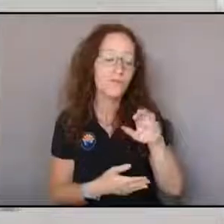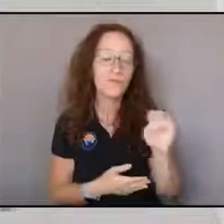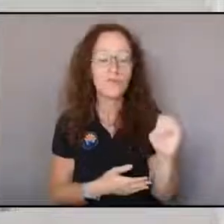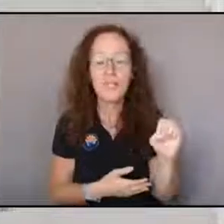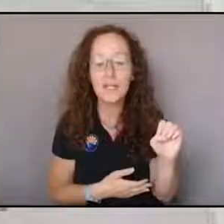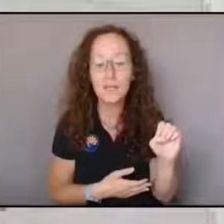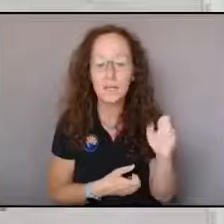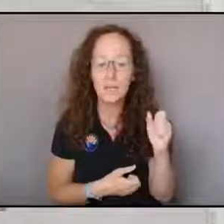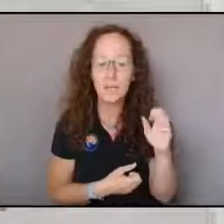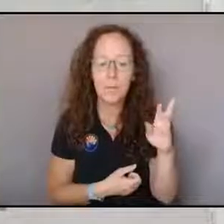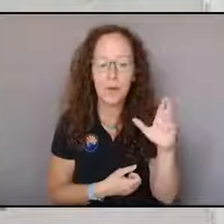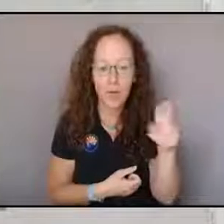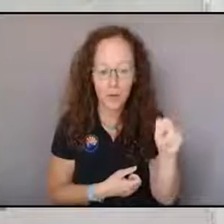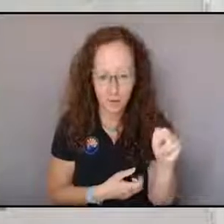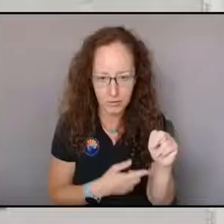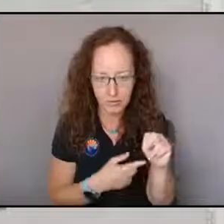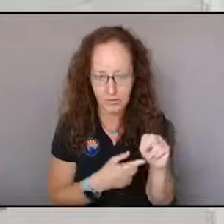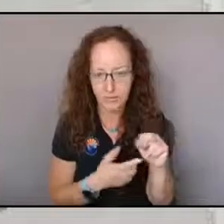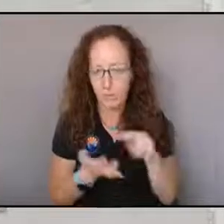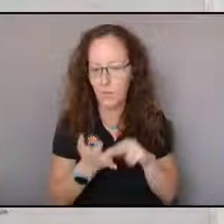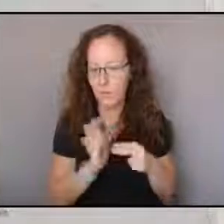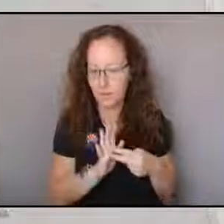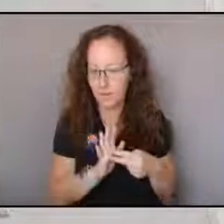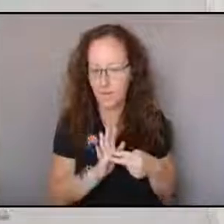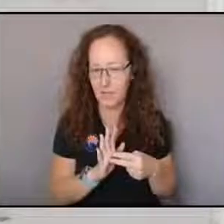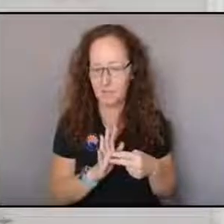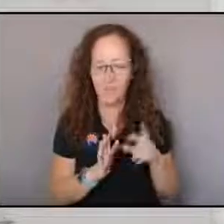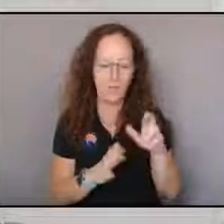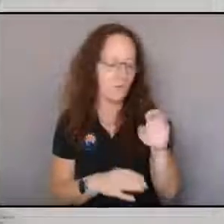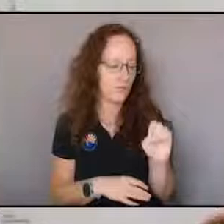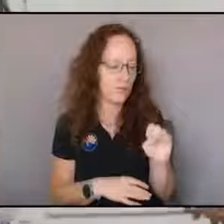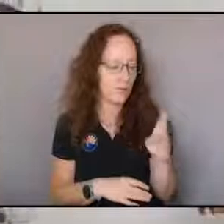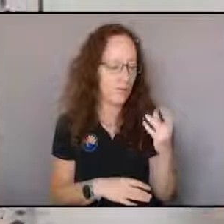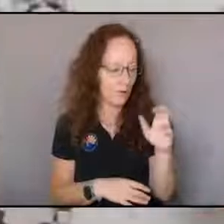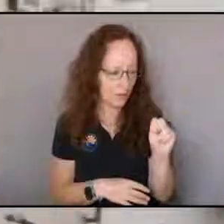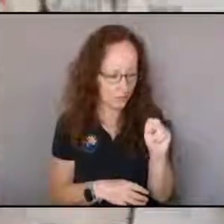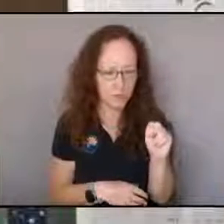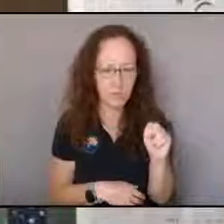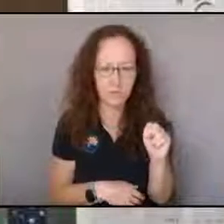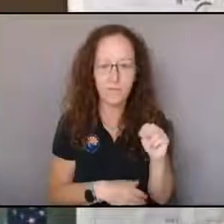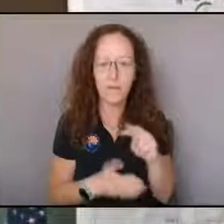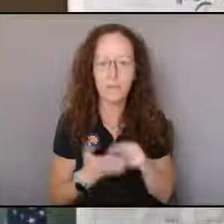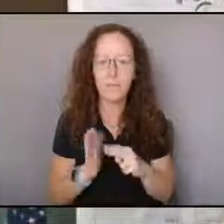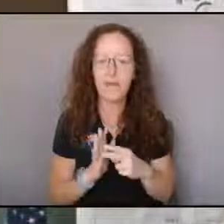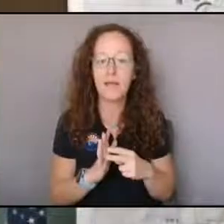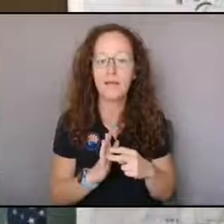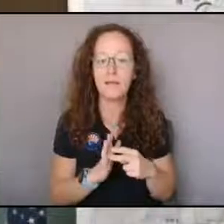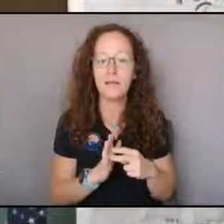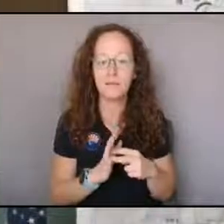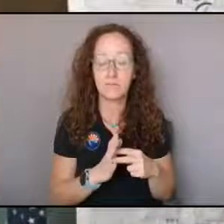RE-BURN MEANS AND THE USE OF THAT TERM. SO REBURN IS AN AREA OF THE FIRE THAT'S ALREADY BEEN